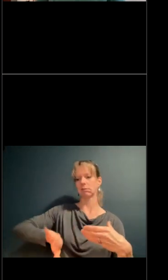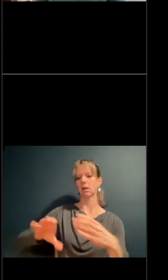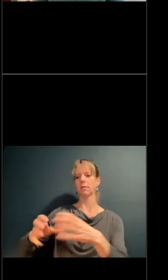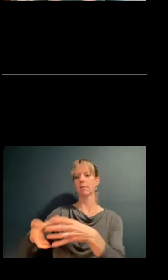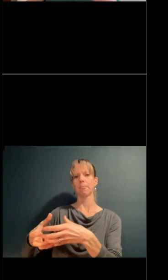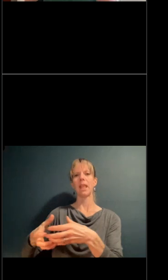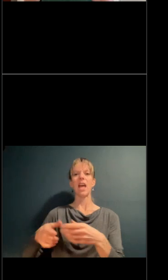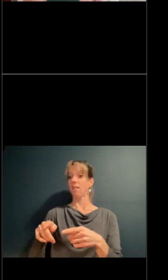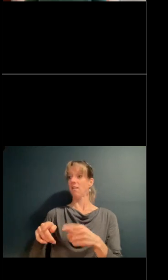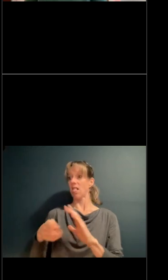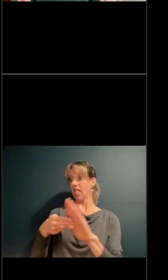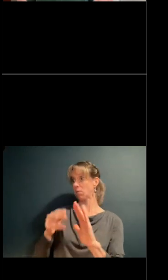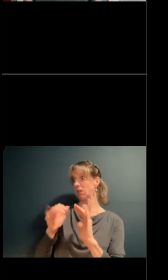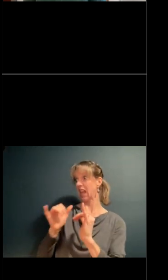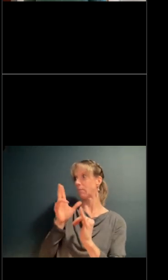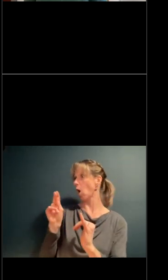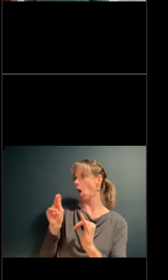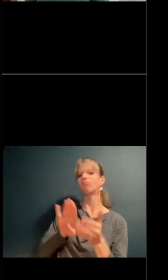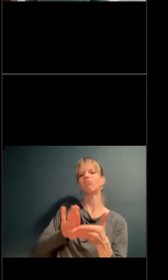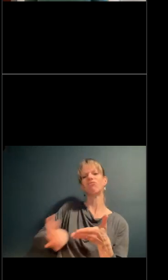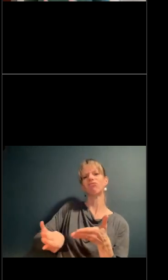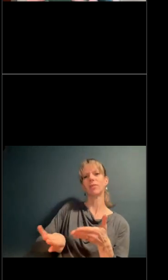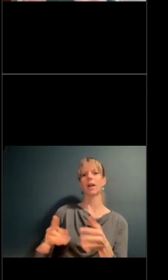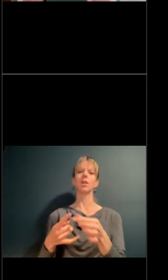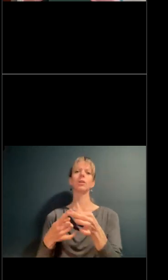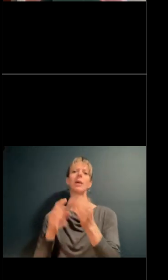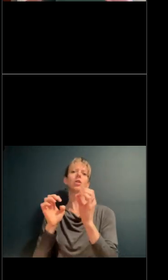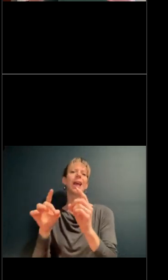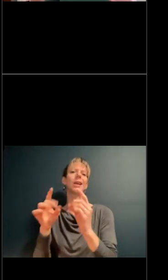in special education schools. Those students grew up and graduated